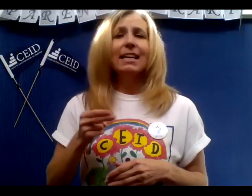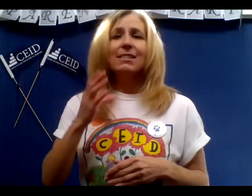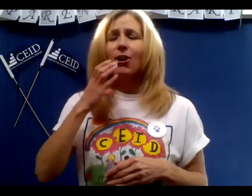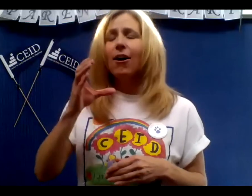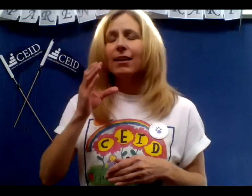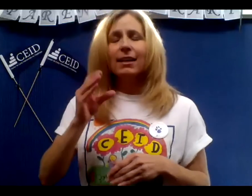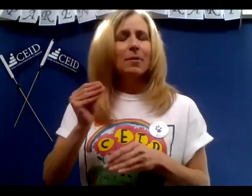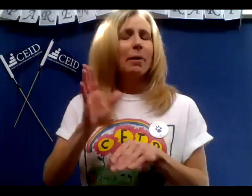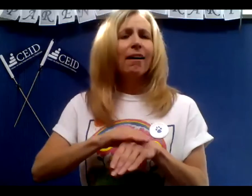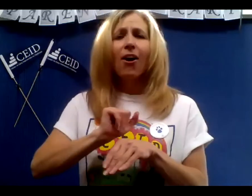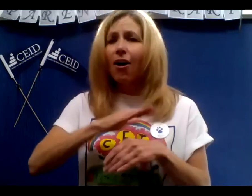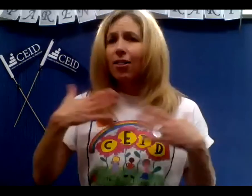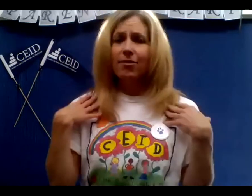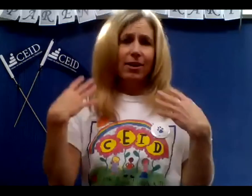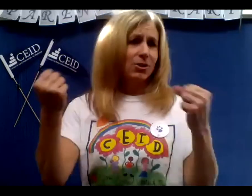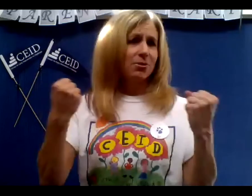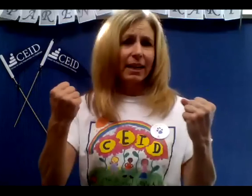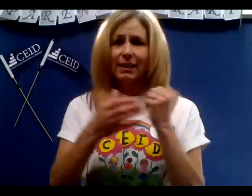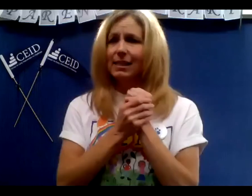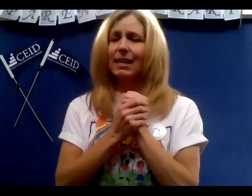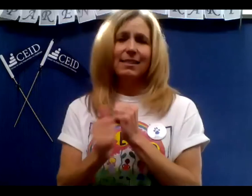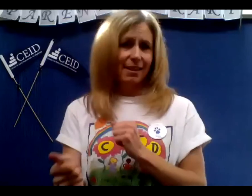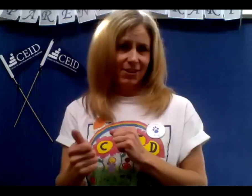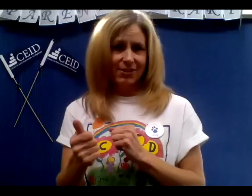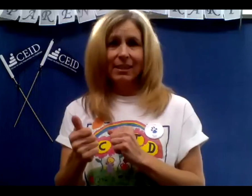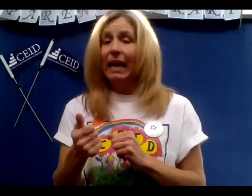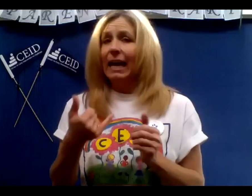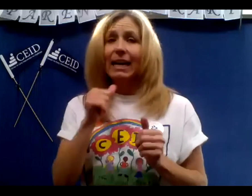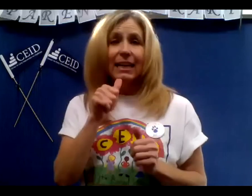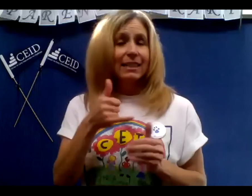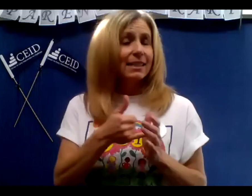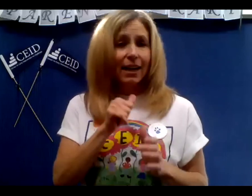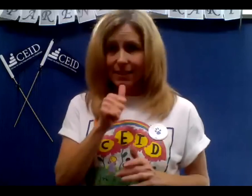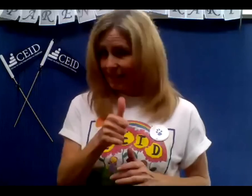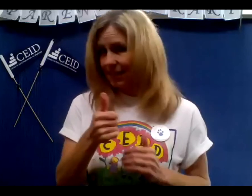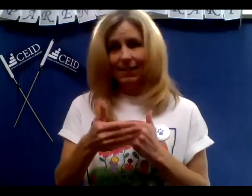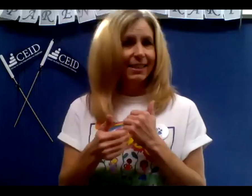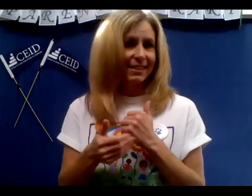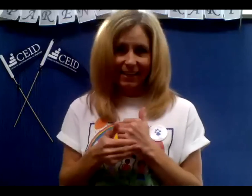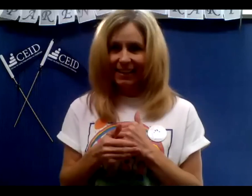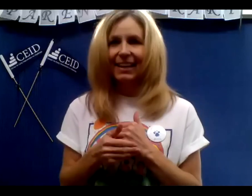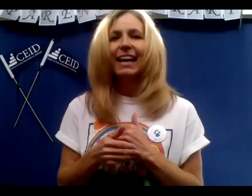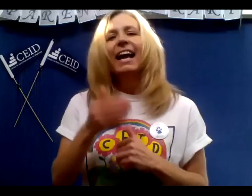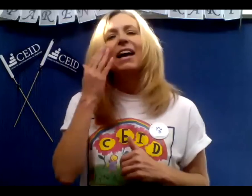is calling upon all of our strengths and skills. And it is not easy.